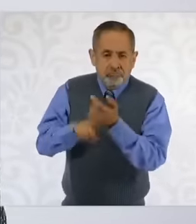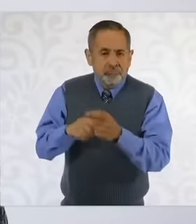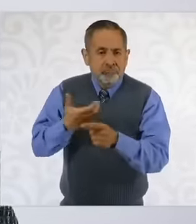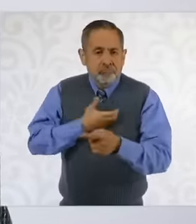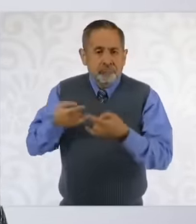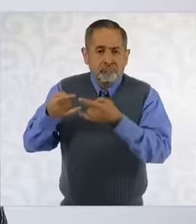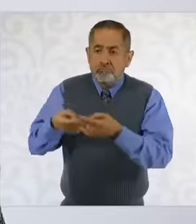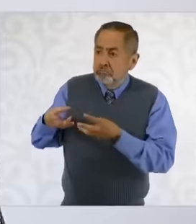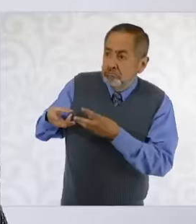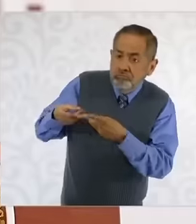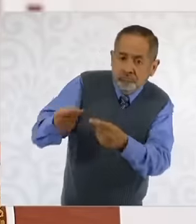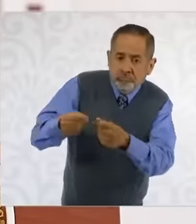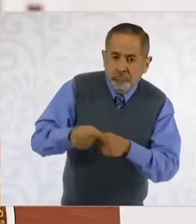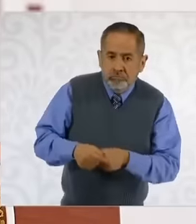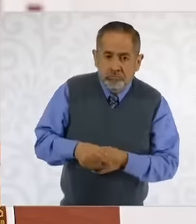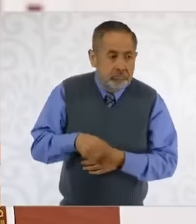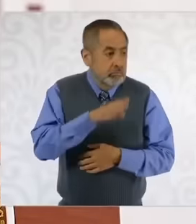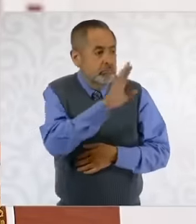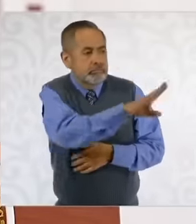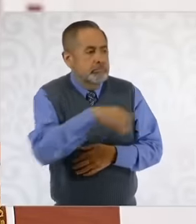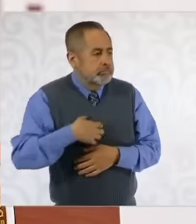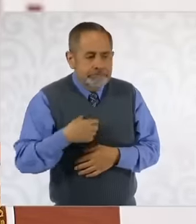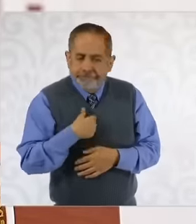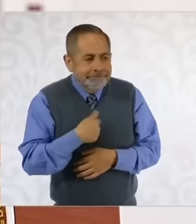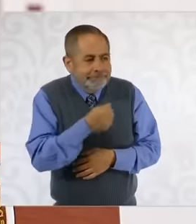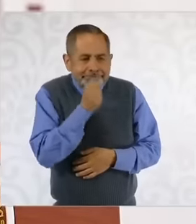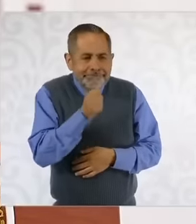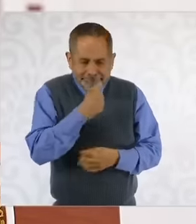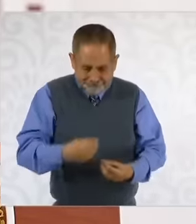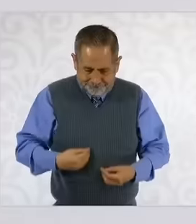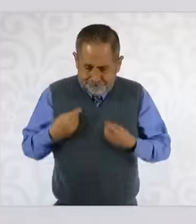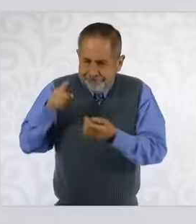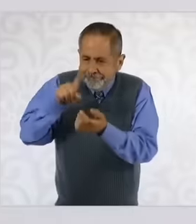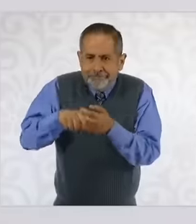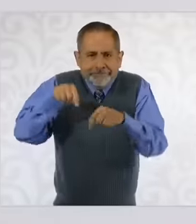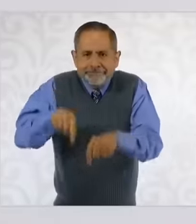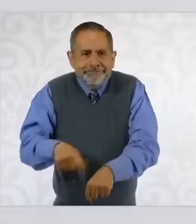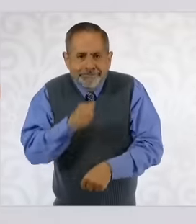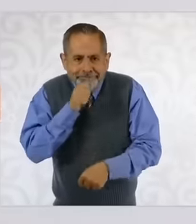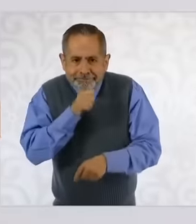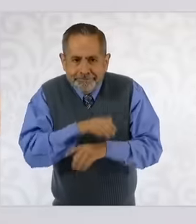begin with I still do not live in the National Palace I inform you and secondly the National Palace because it has